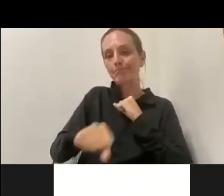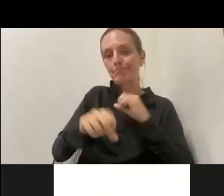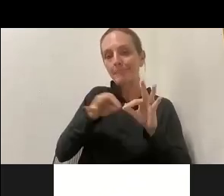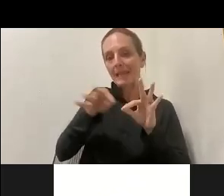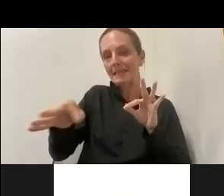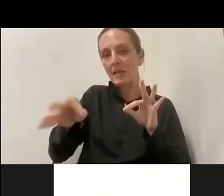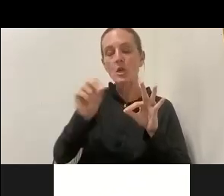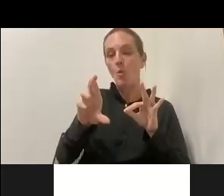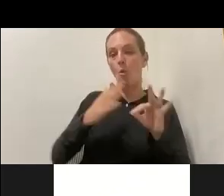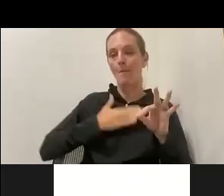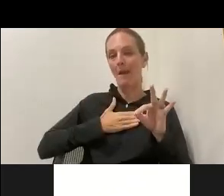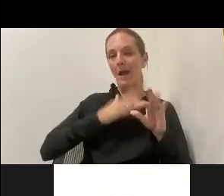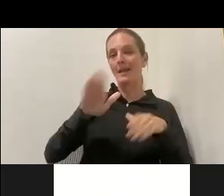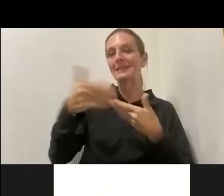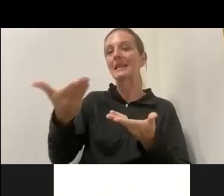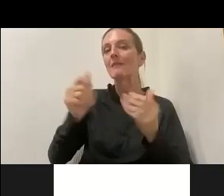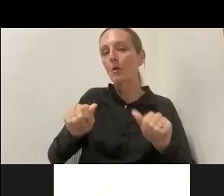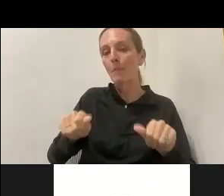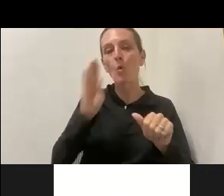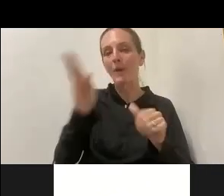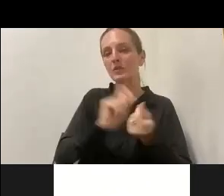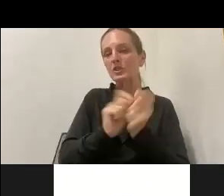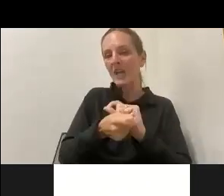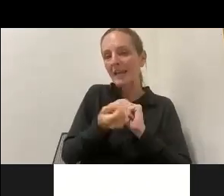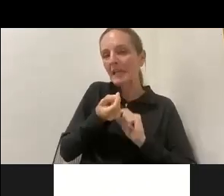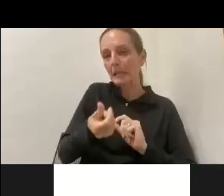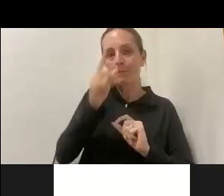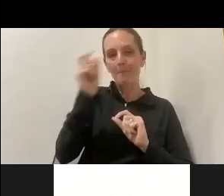is going to change slightly because of this, this is what happened. And generally, they are